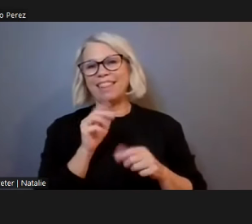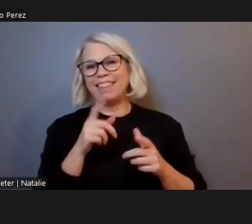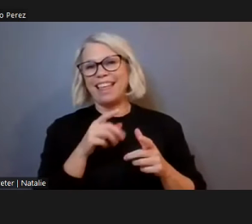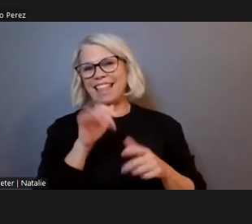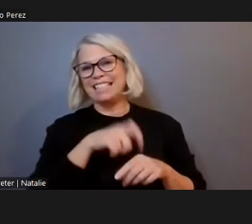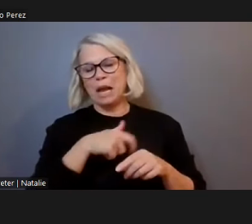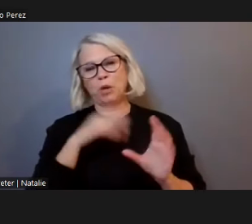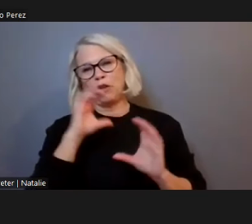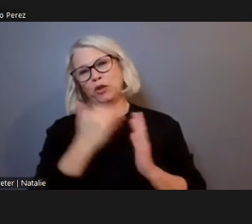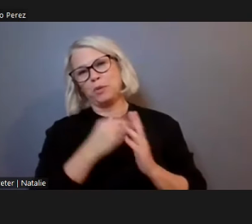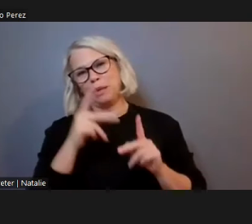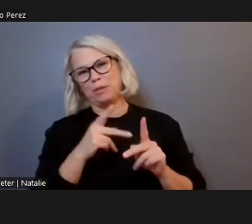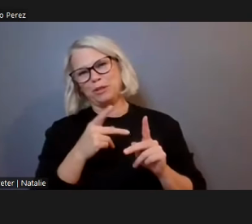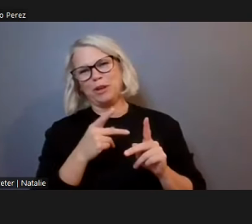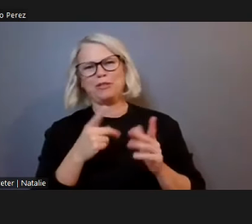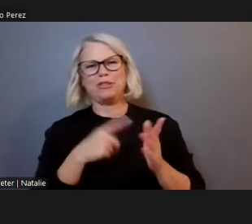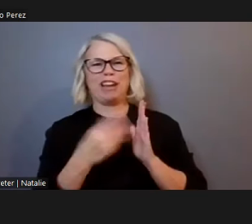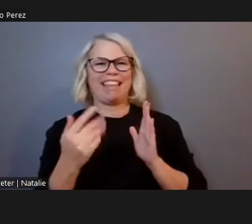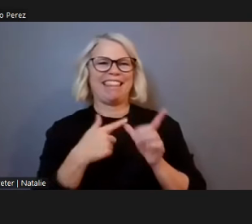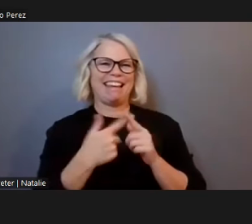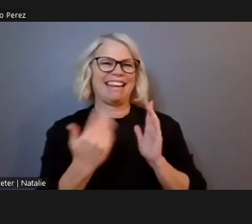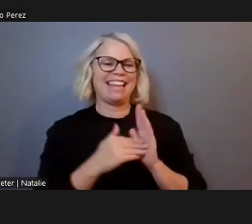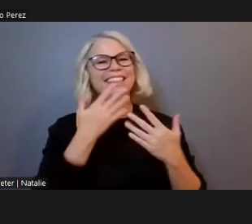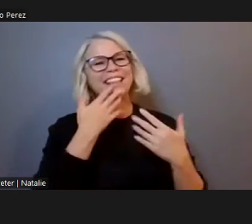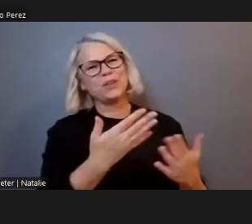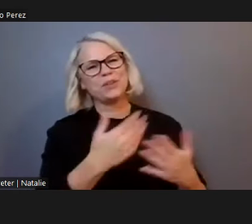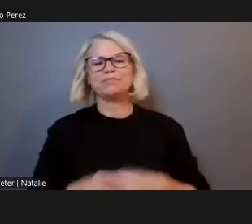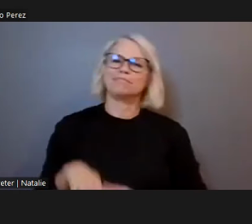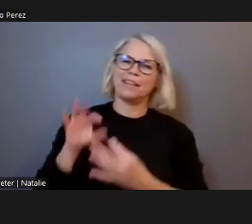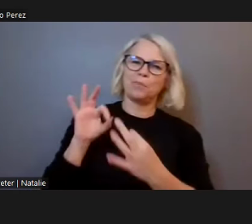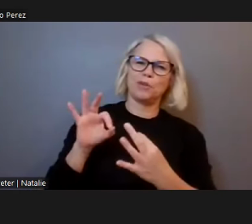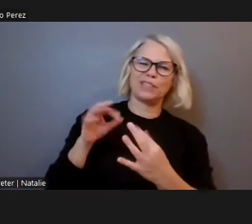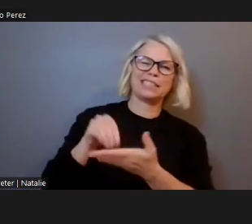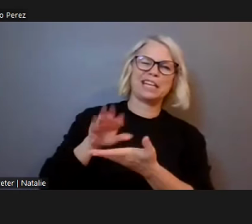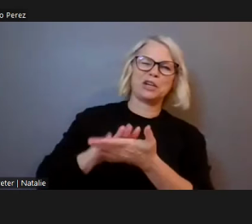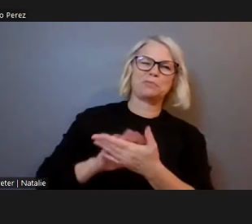So check back then. Thank you. Perfect. We will take note of that one.